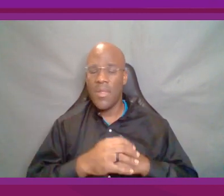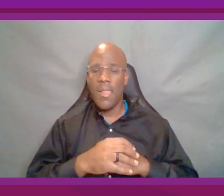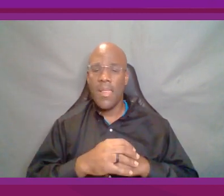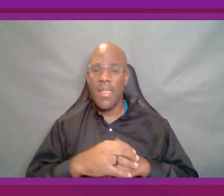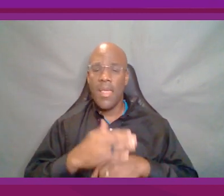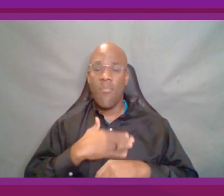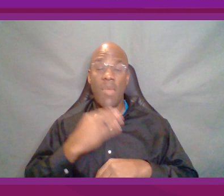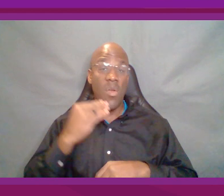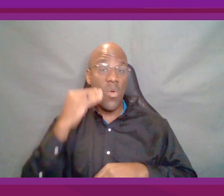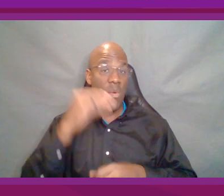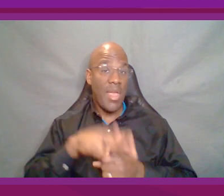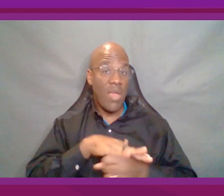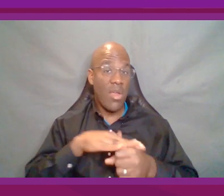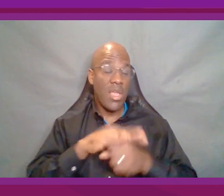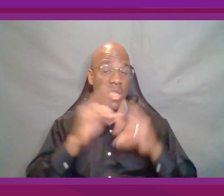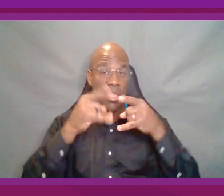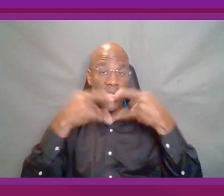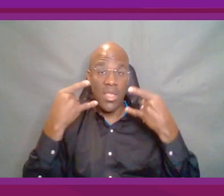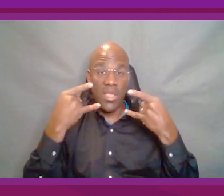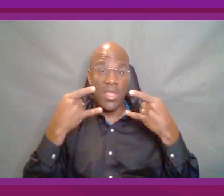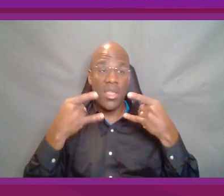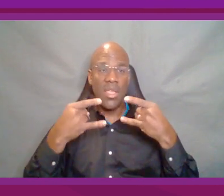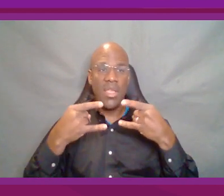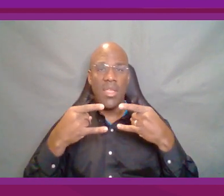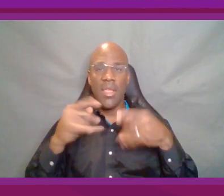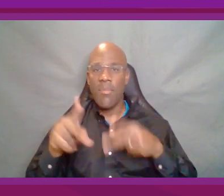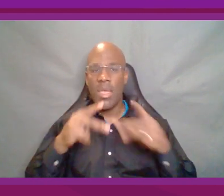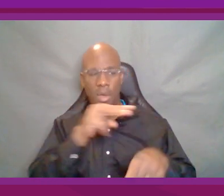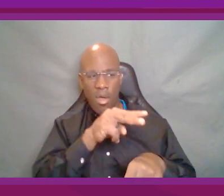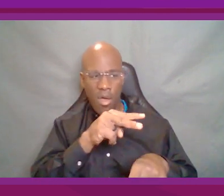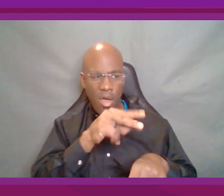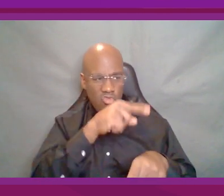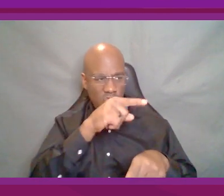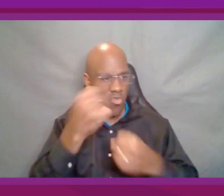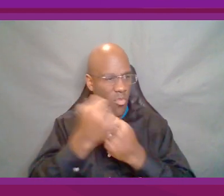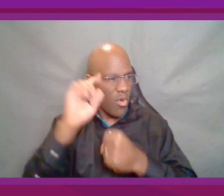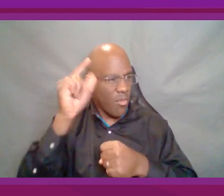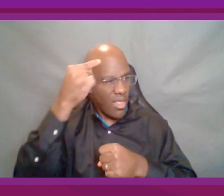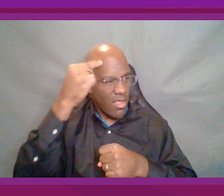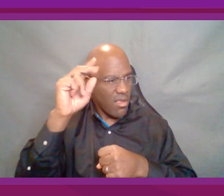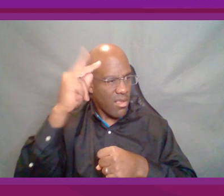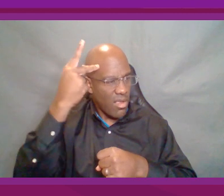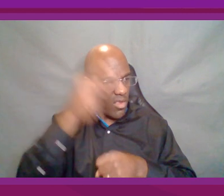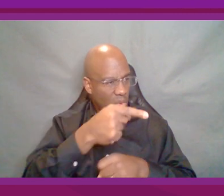um where I live wearing a mask actually causes me to be a target, a political target where I could